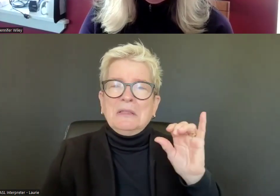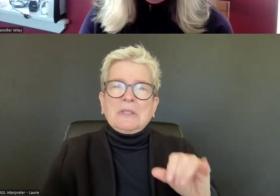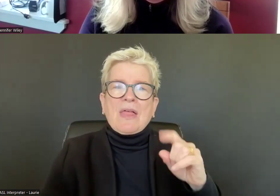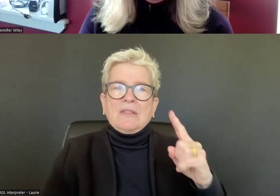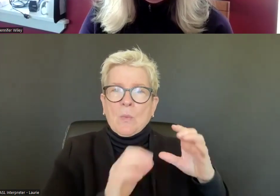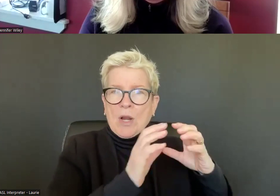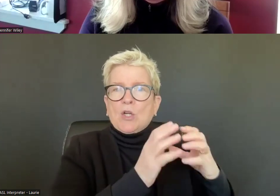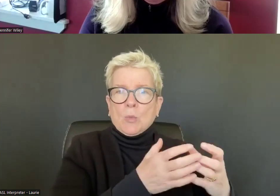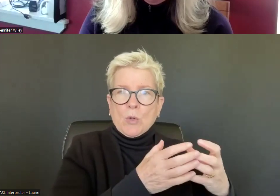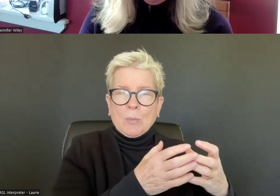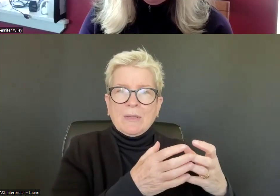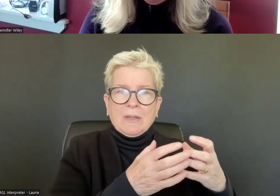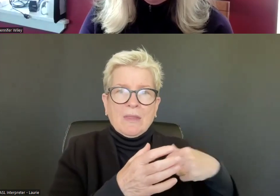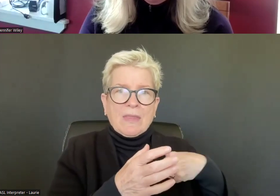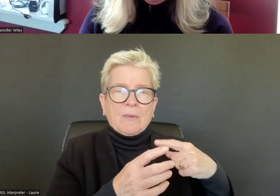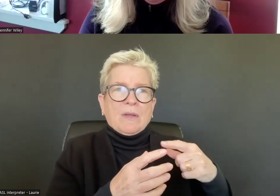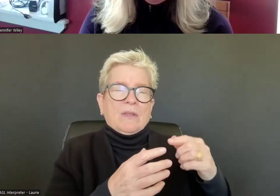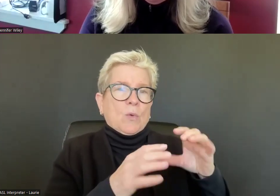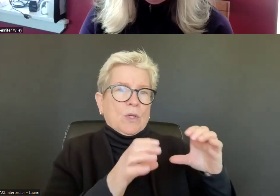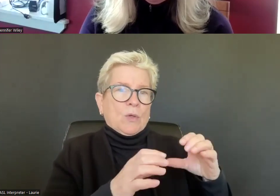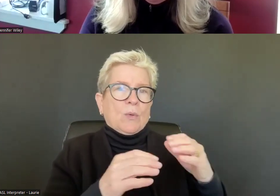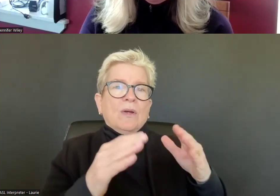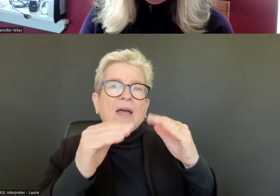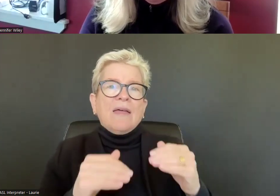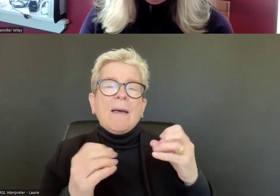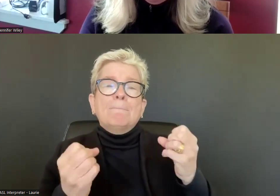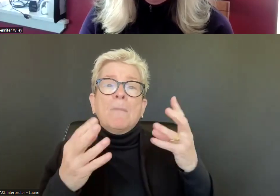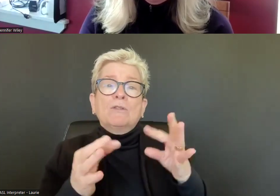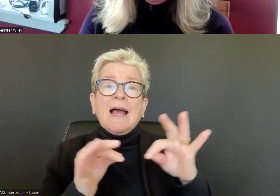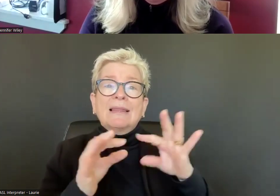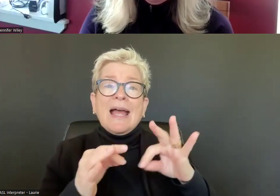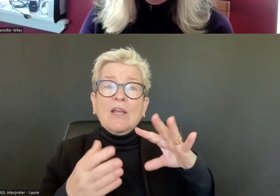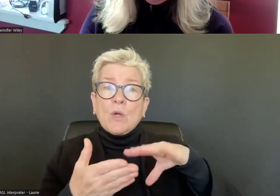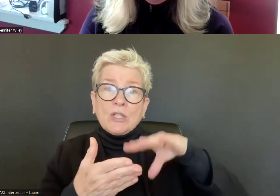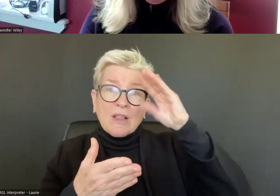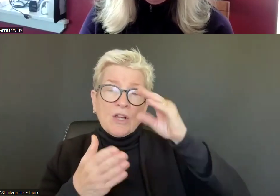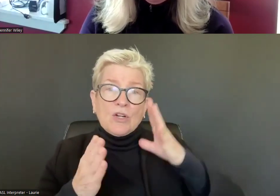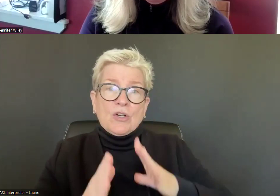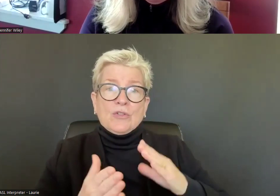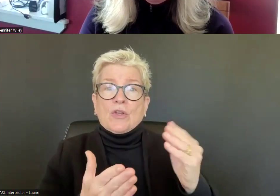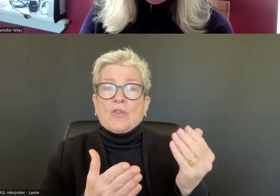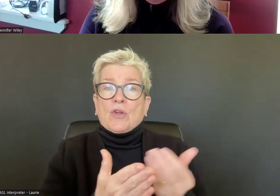and then the other one is our multilanguage learners, especially our newcomers that I